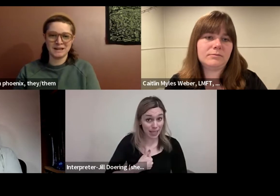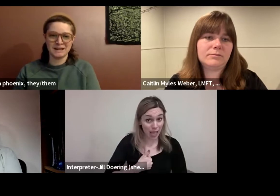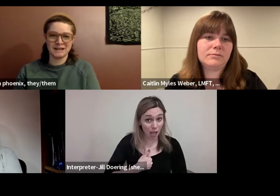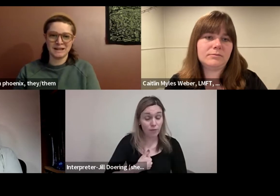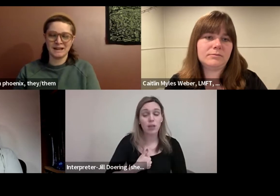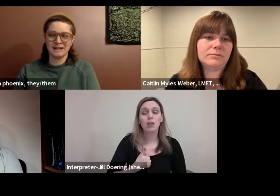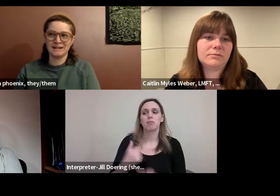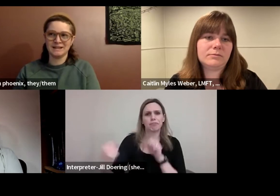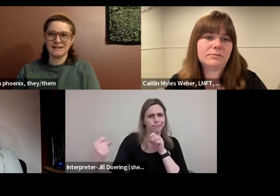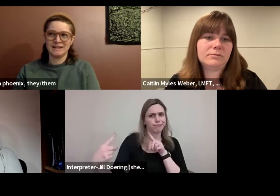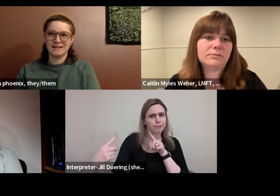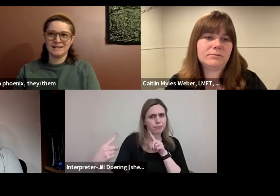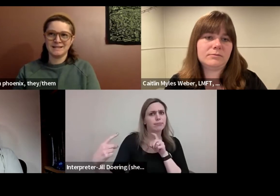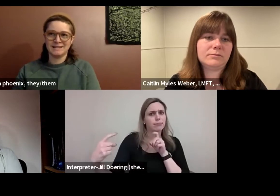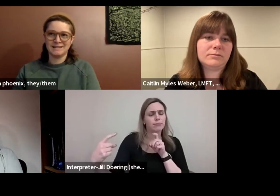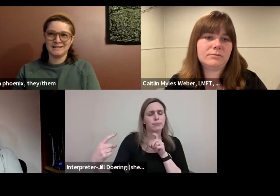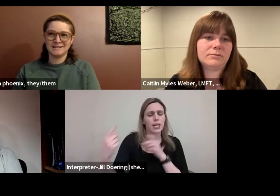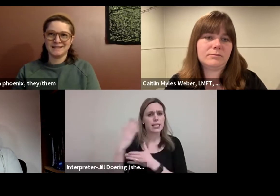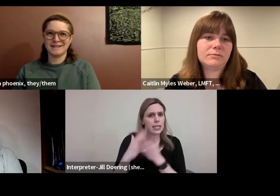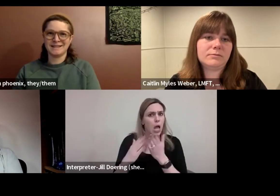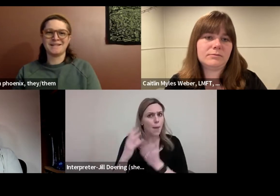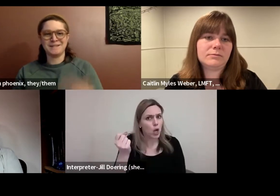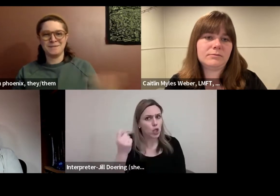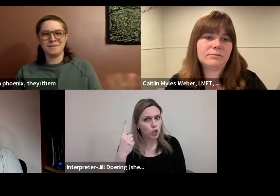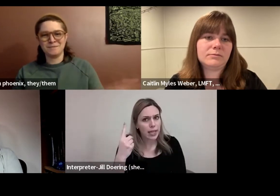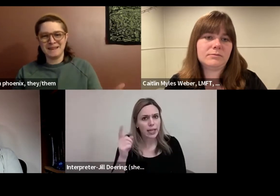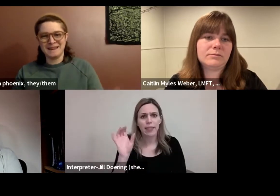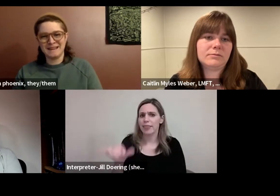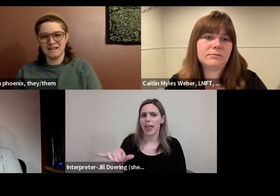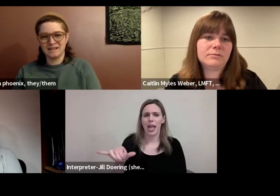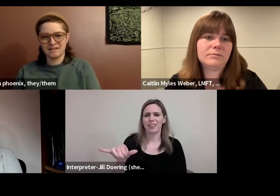that that's not gonna be repeated.